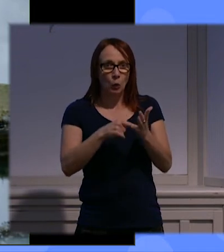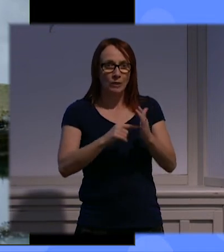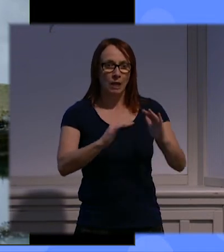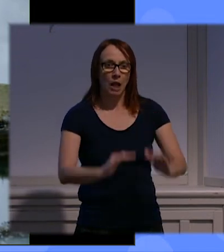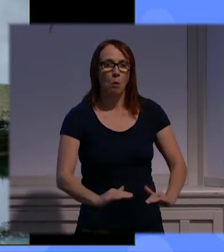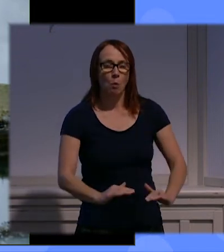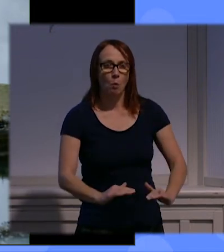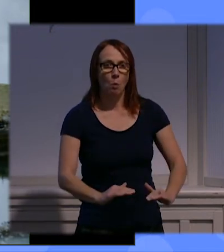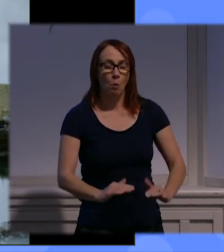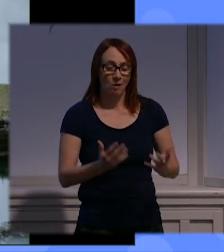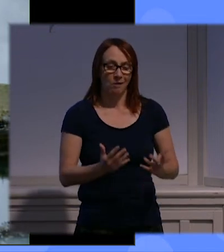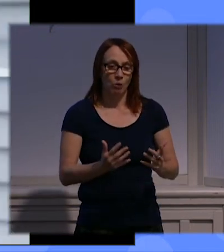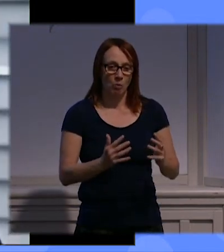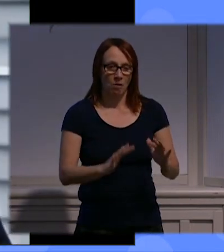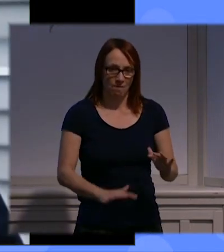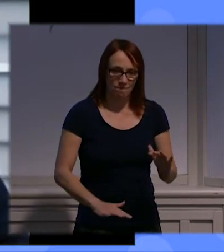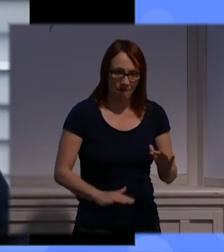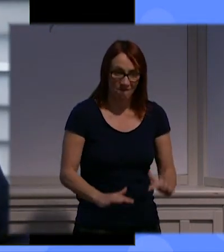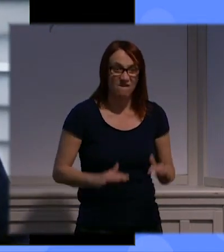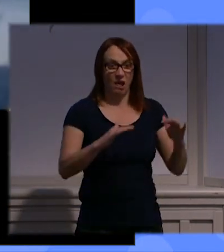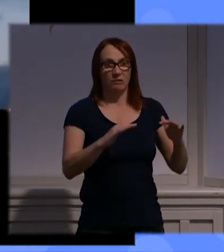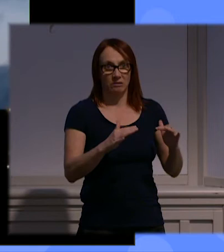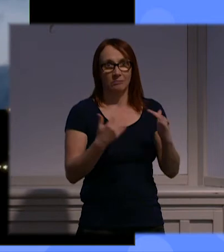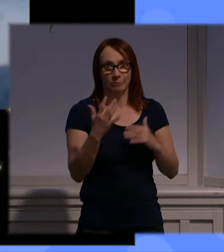flooding do you think that art installations like this one might change